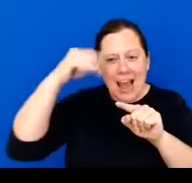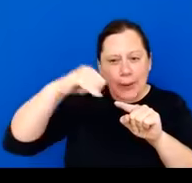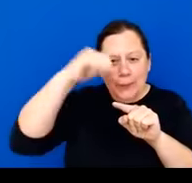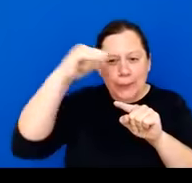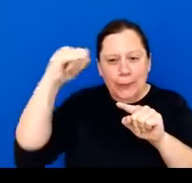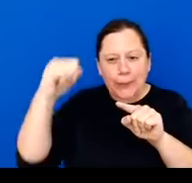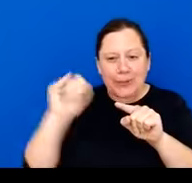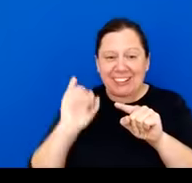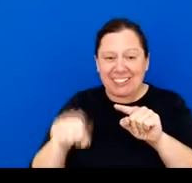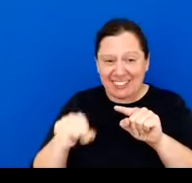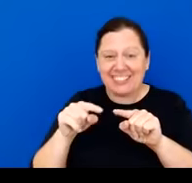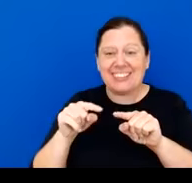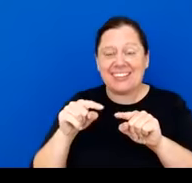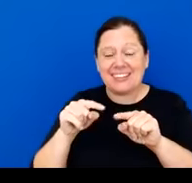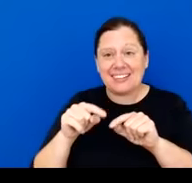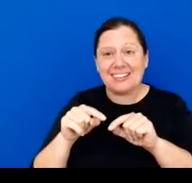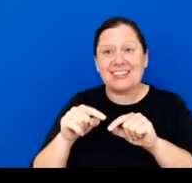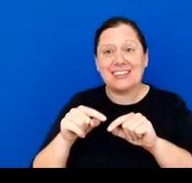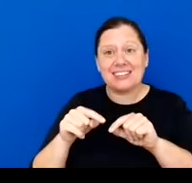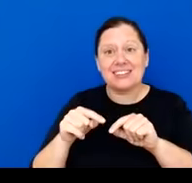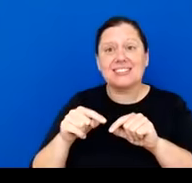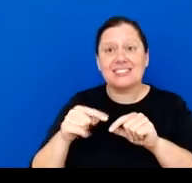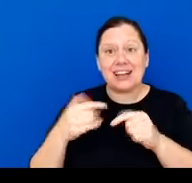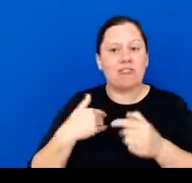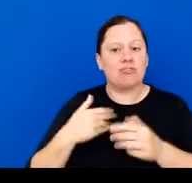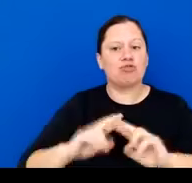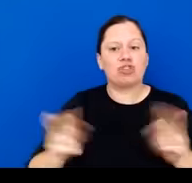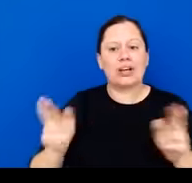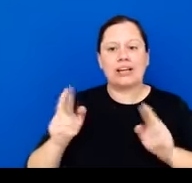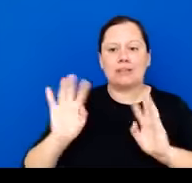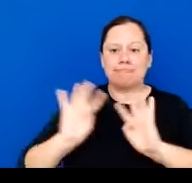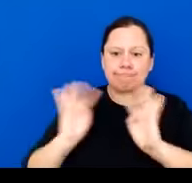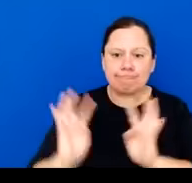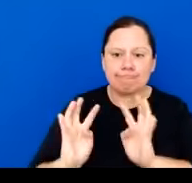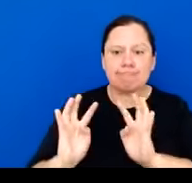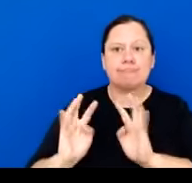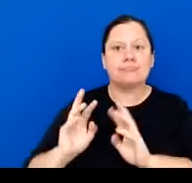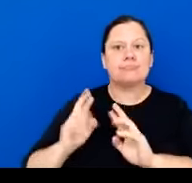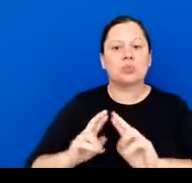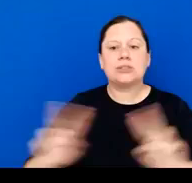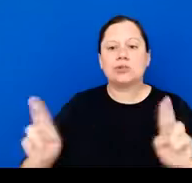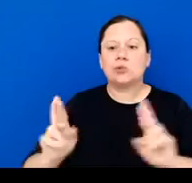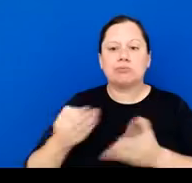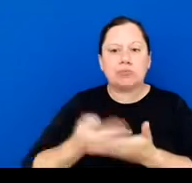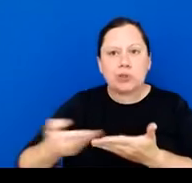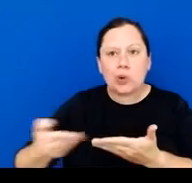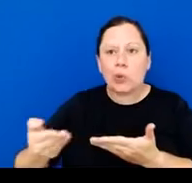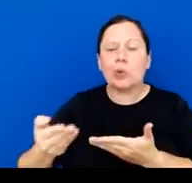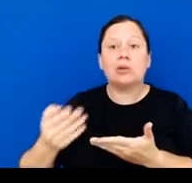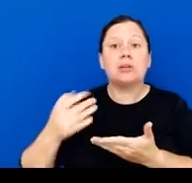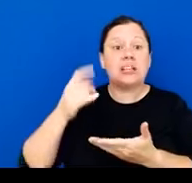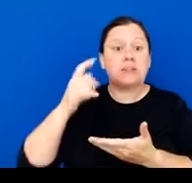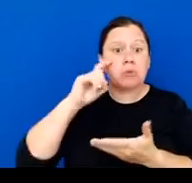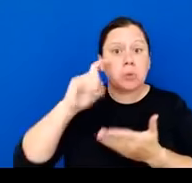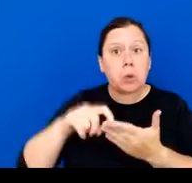these areas if they do see any smokes hot spots that would be a direct threat to a line then we would